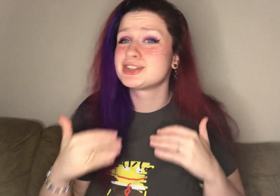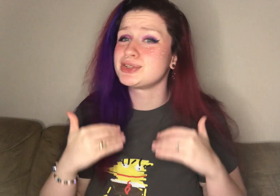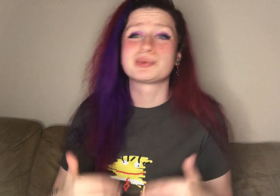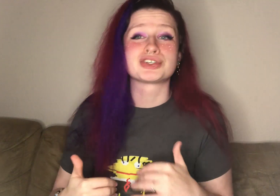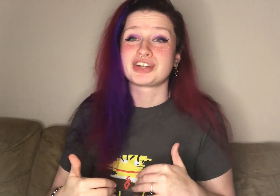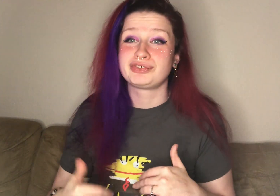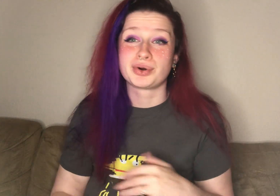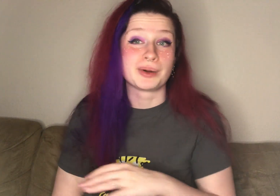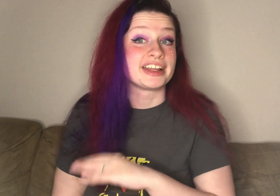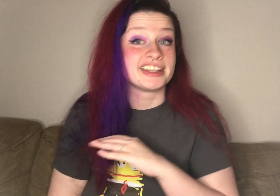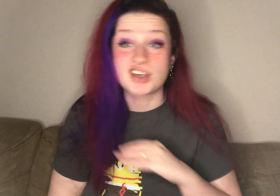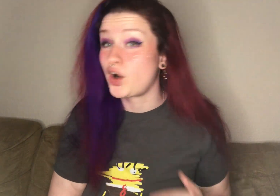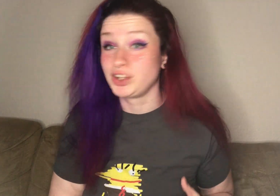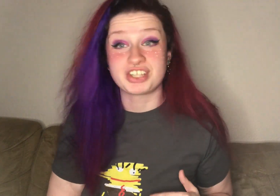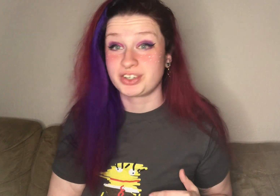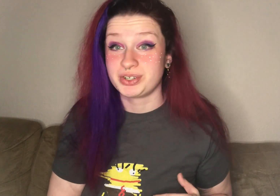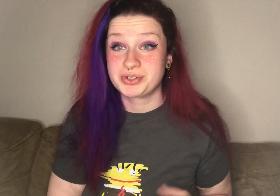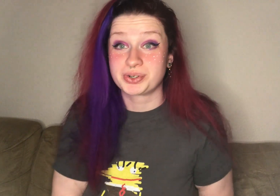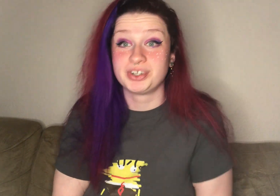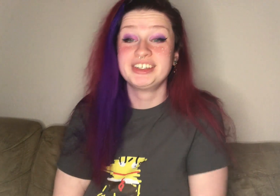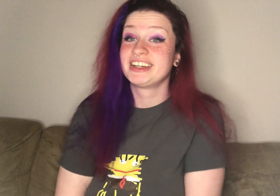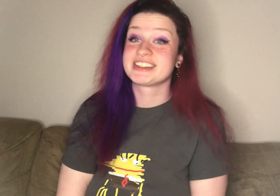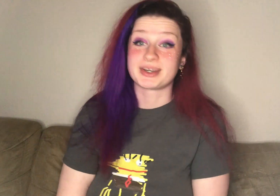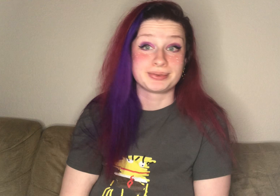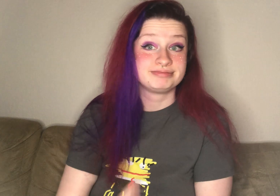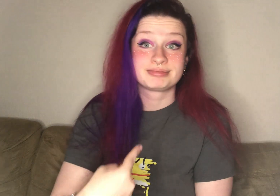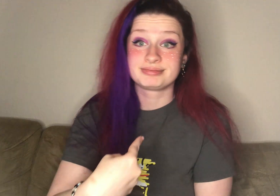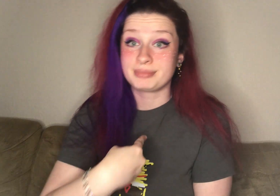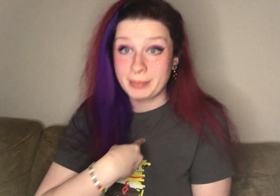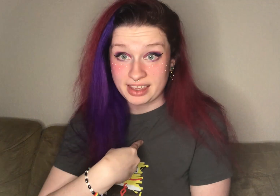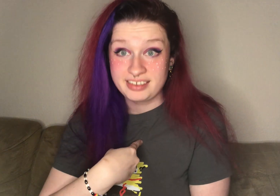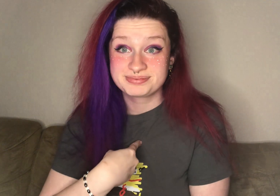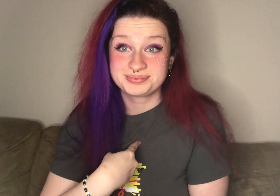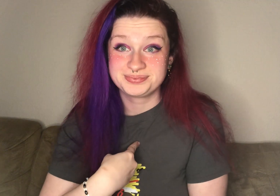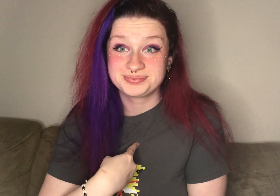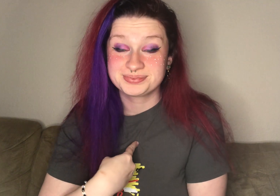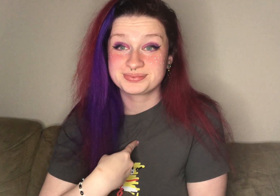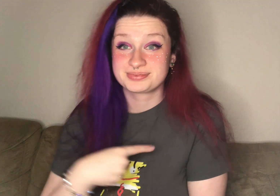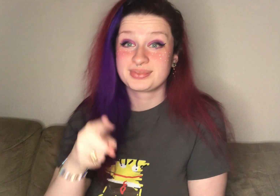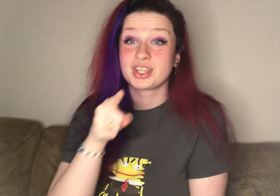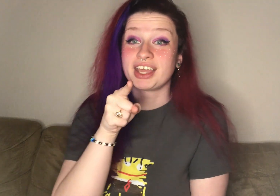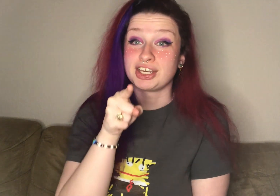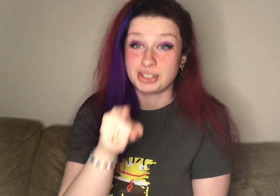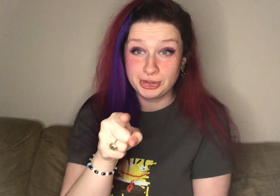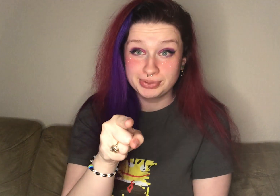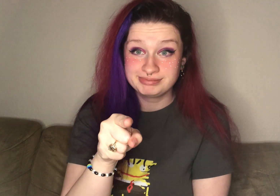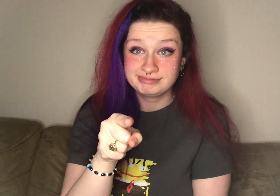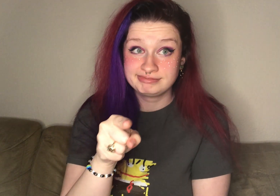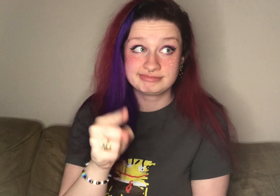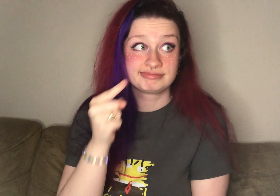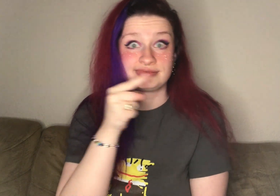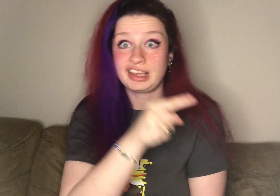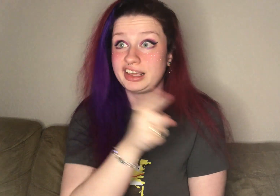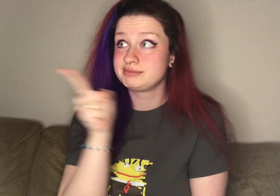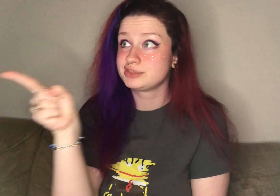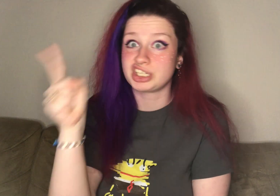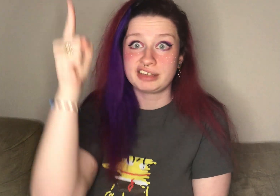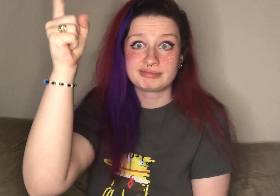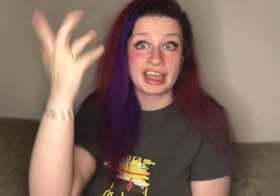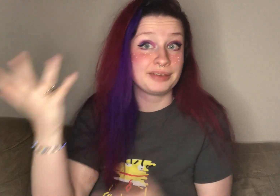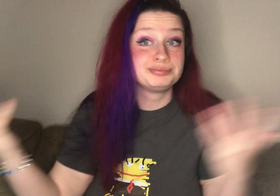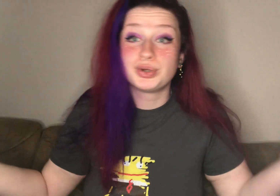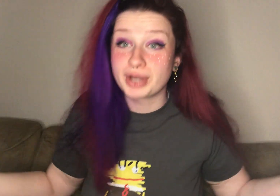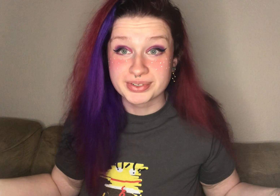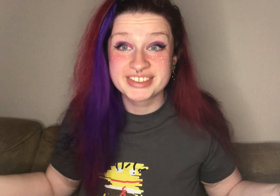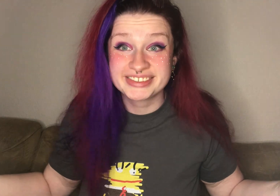super straightforward it's all gender neutral so me and you, he, she, they, who knows